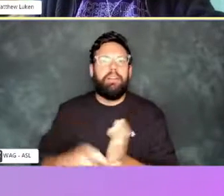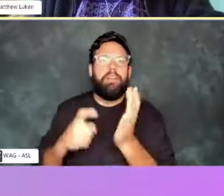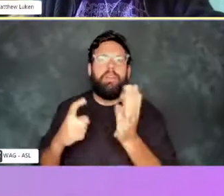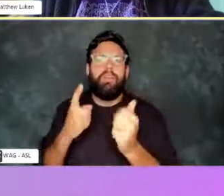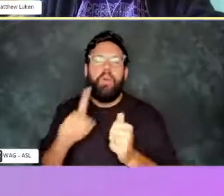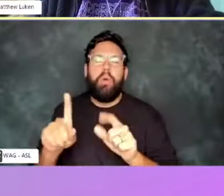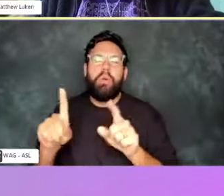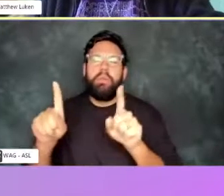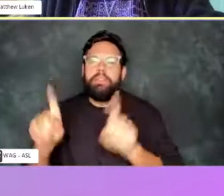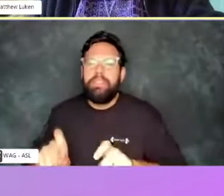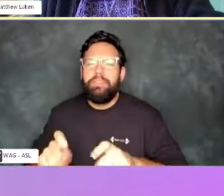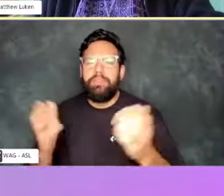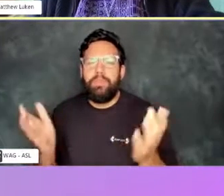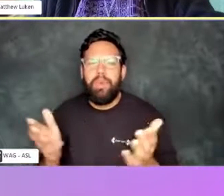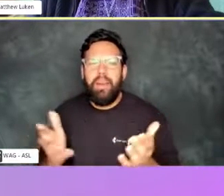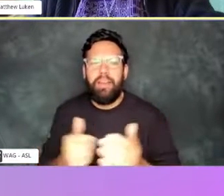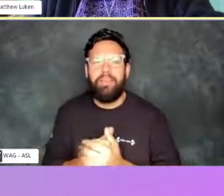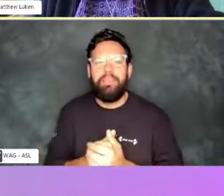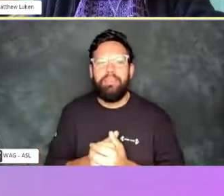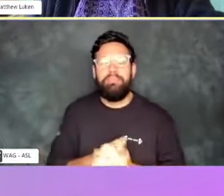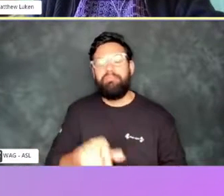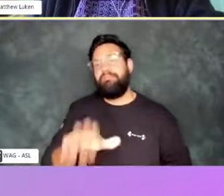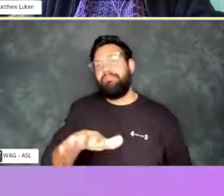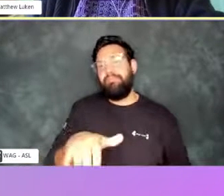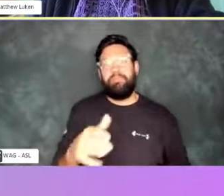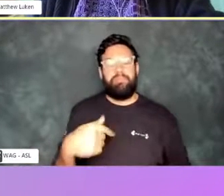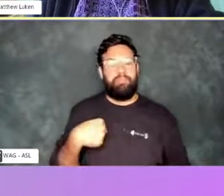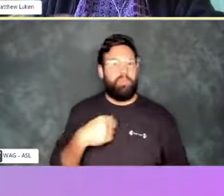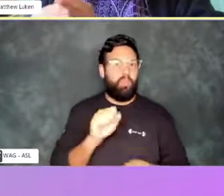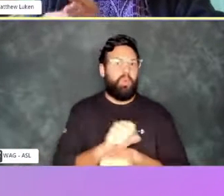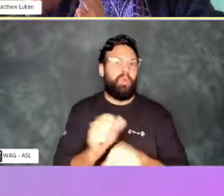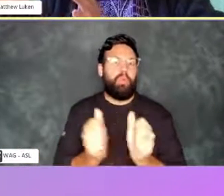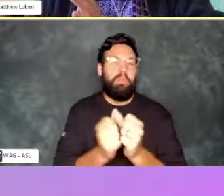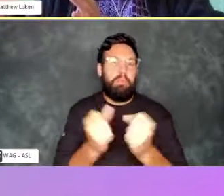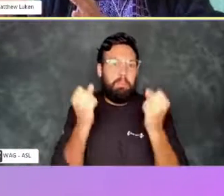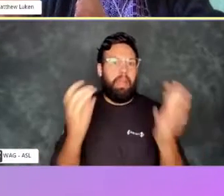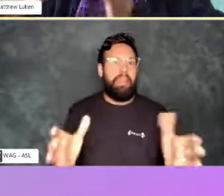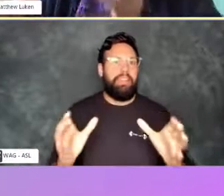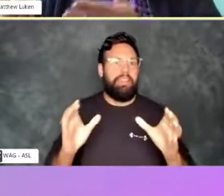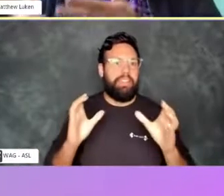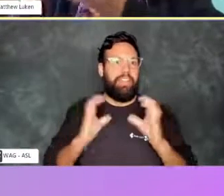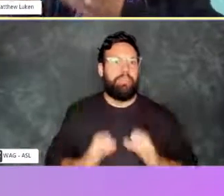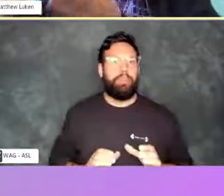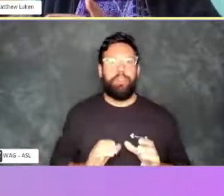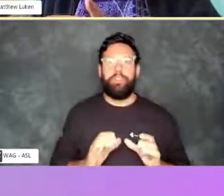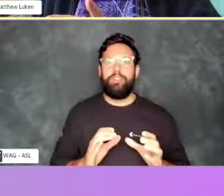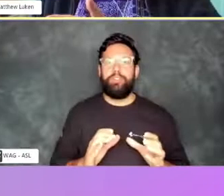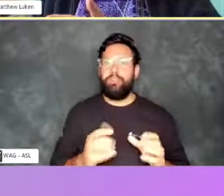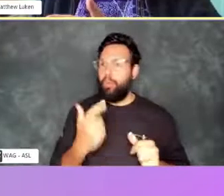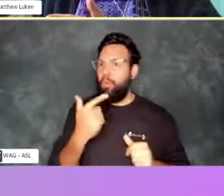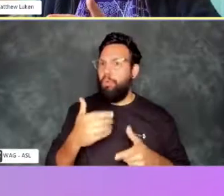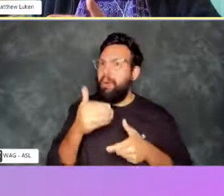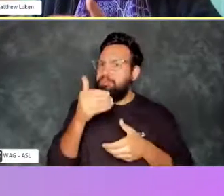criteria that developers can help and testers that they need to know. I can't tell you how many customers